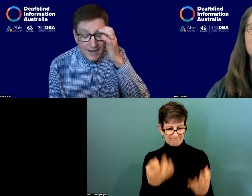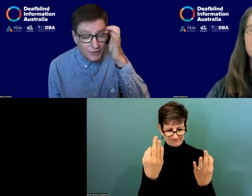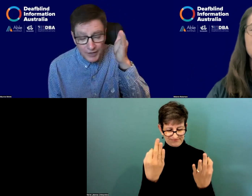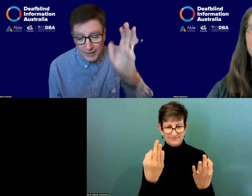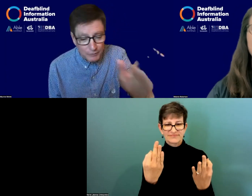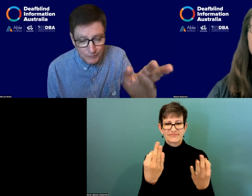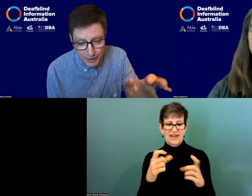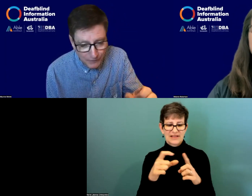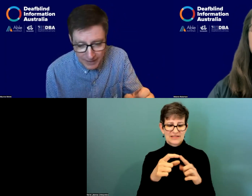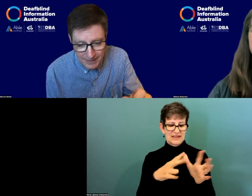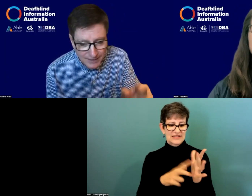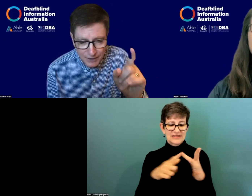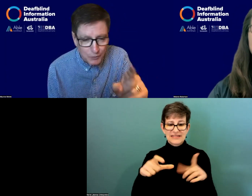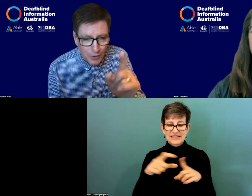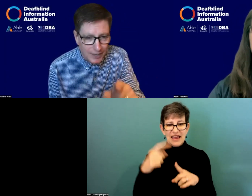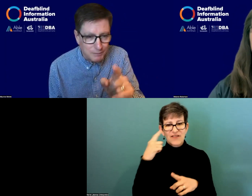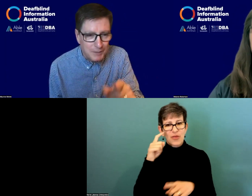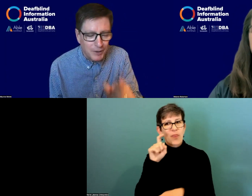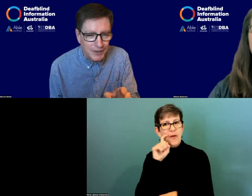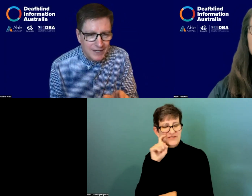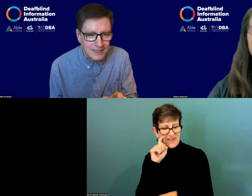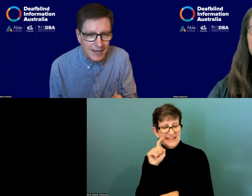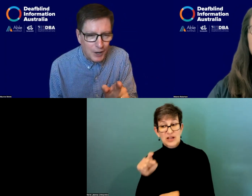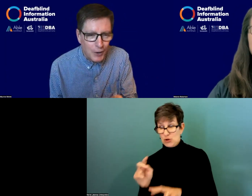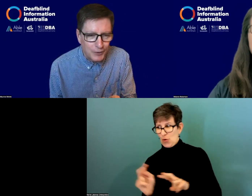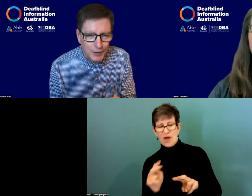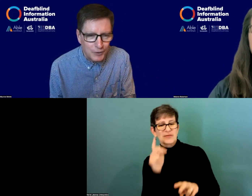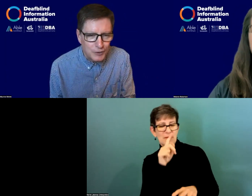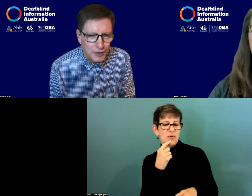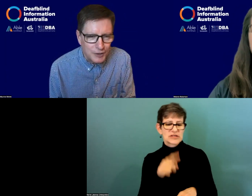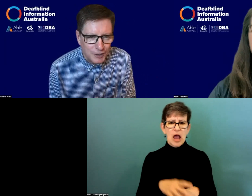David thought that was very funny. He said, you watch. People are going to say, oh, you know.